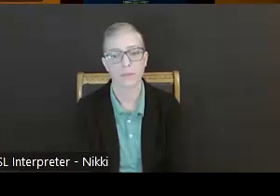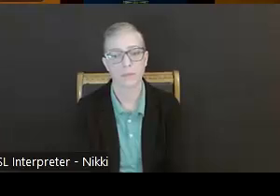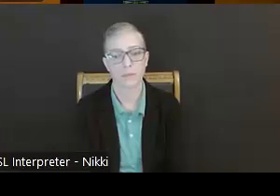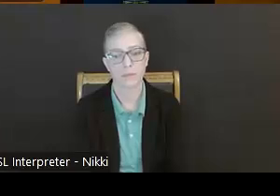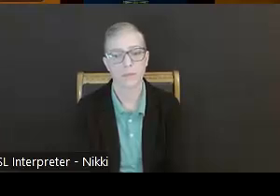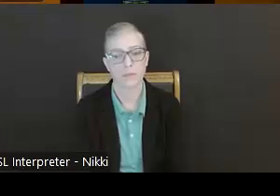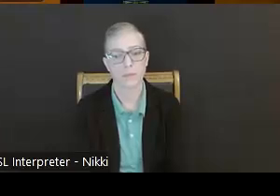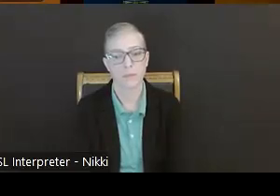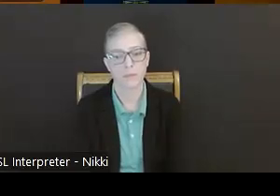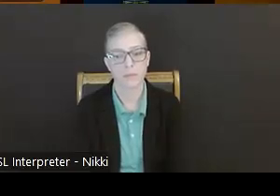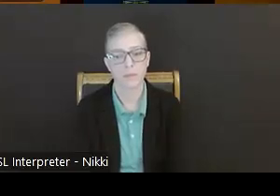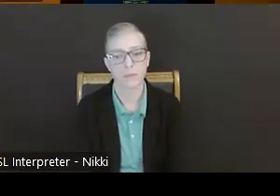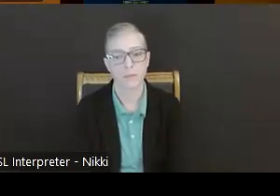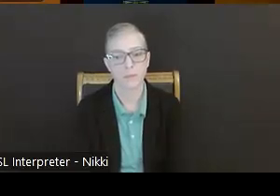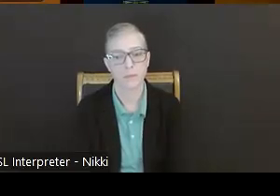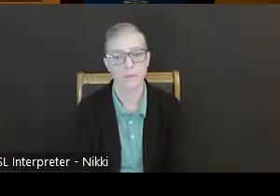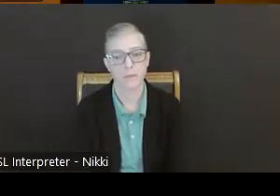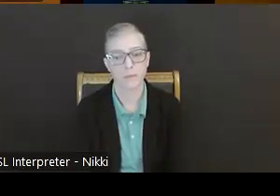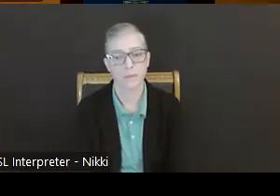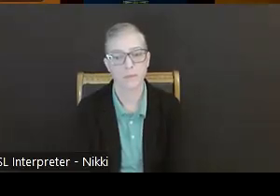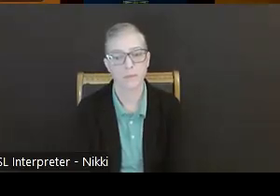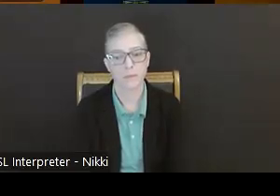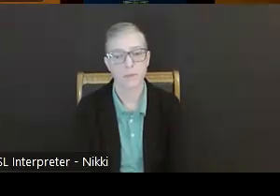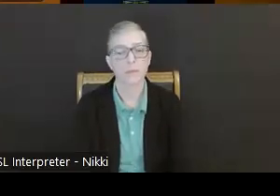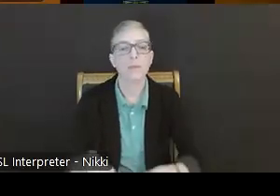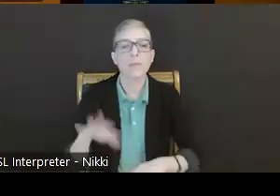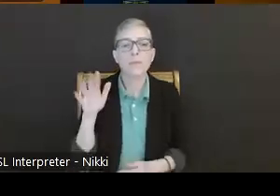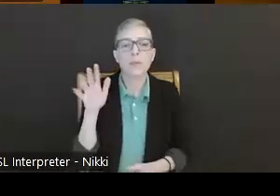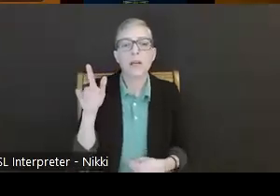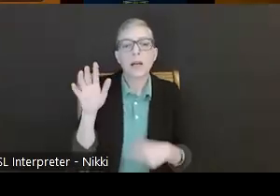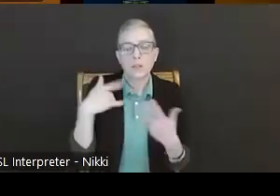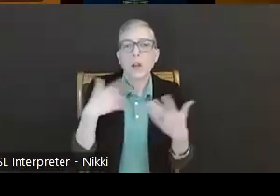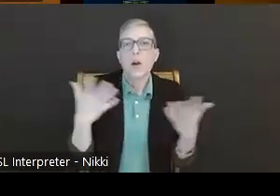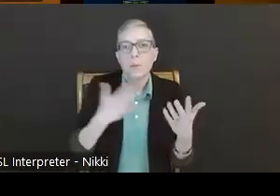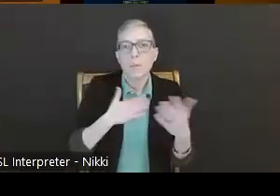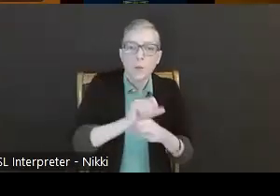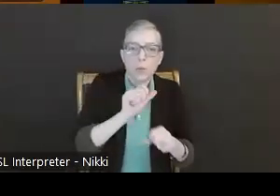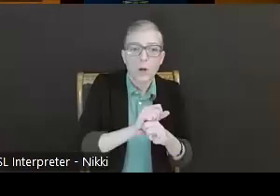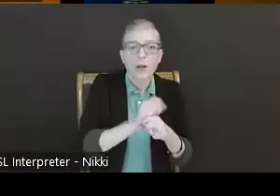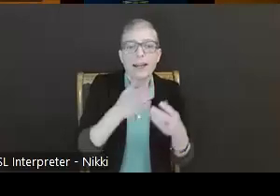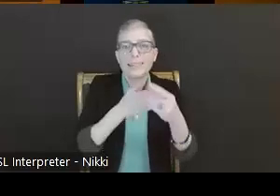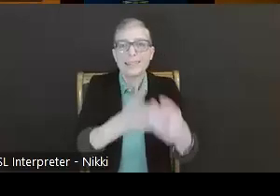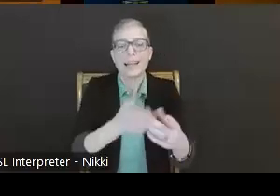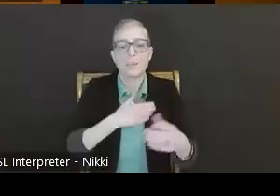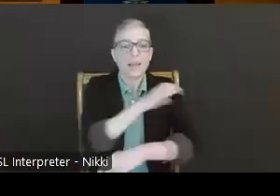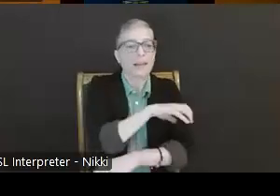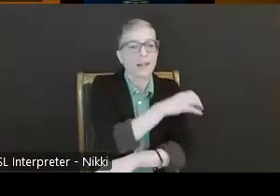to my heart and has driven a lot of my clinical work and research over the last many years um